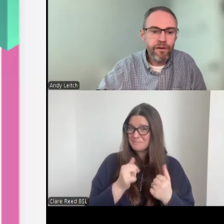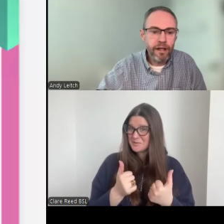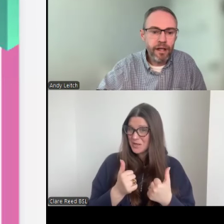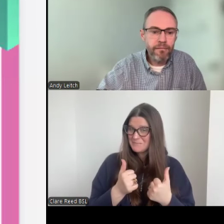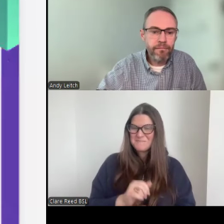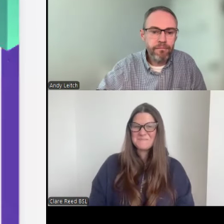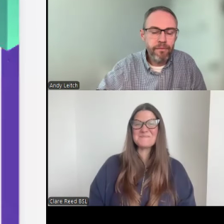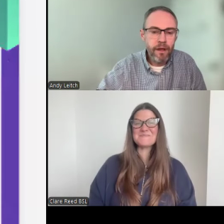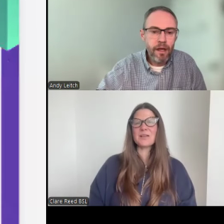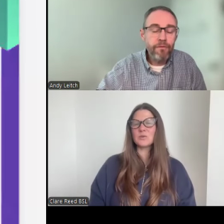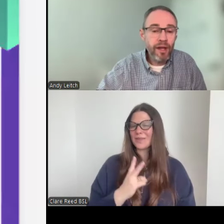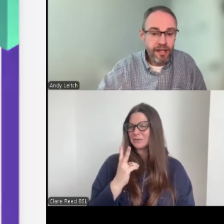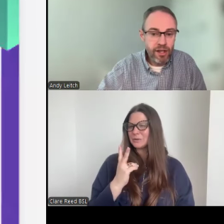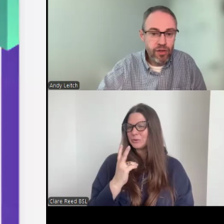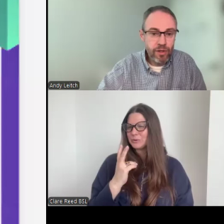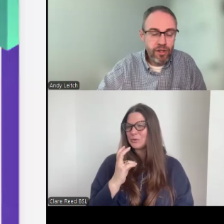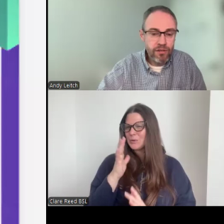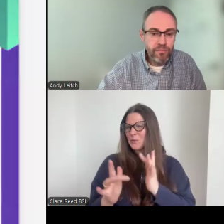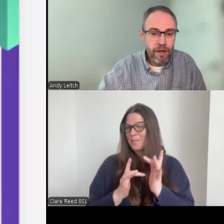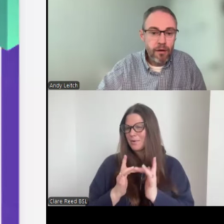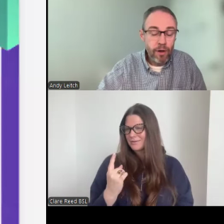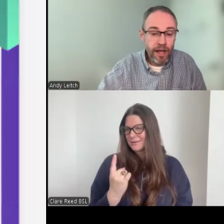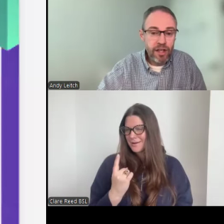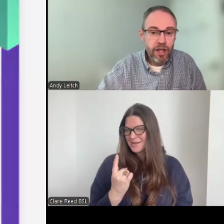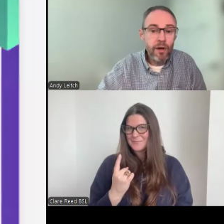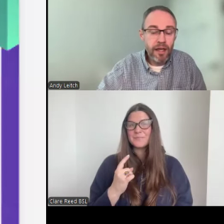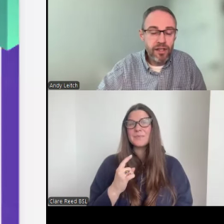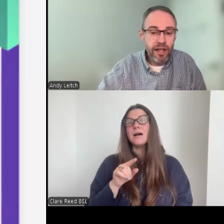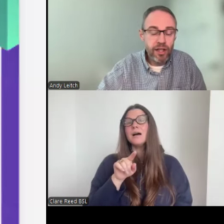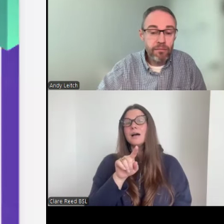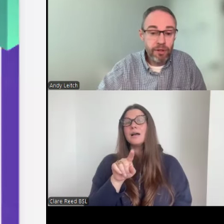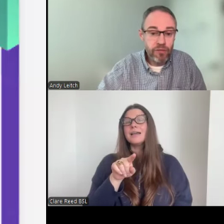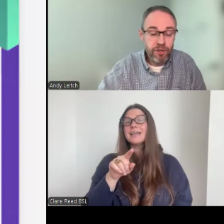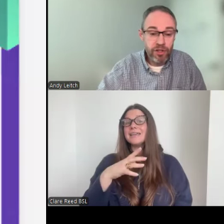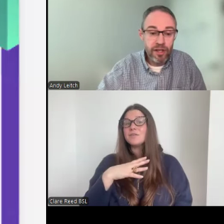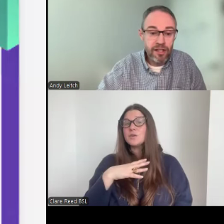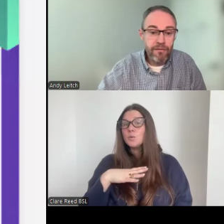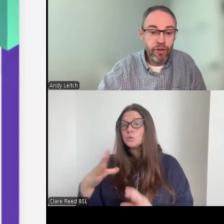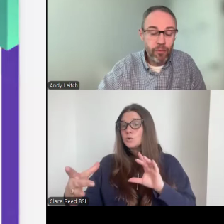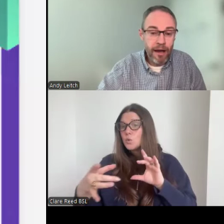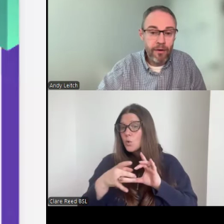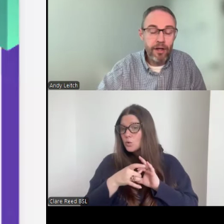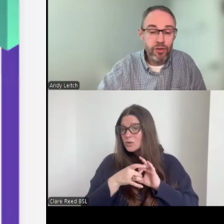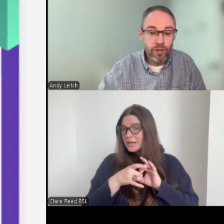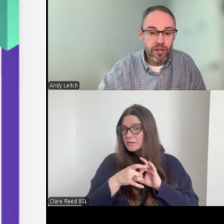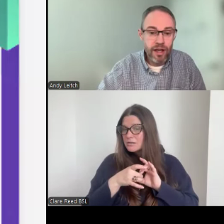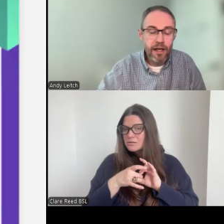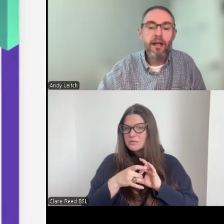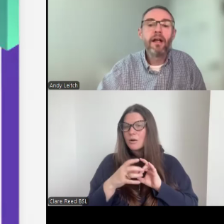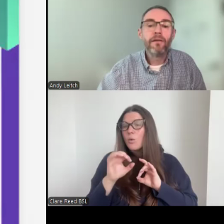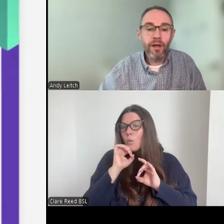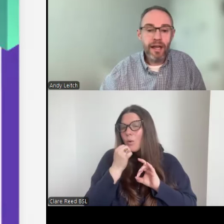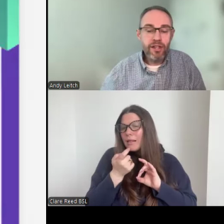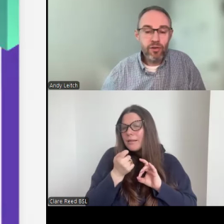Finally, if you want to get in touch with us, we're going to get to Q&A in a second, but just in case any of you drop out, I just want to say, if you want to get in touch